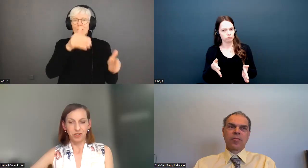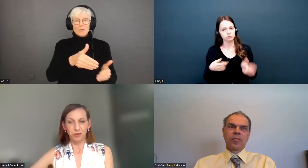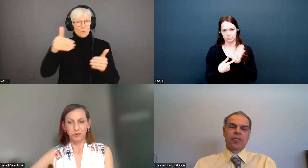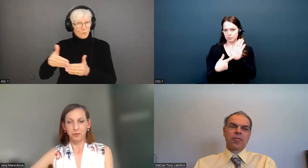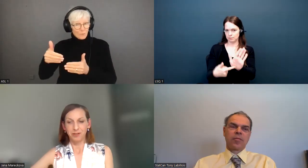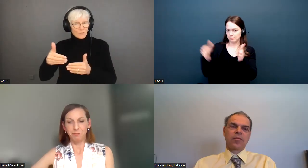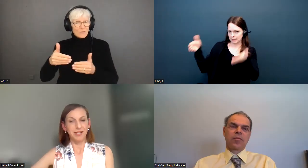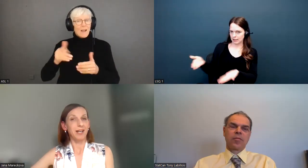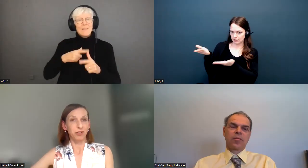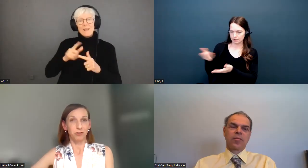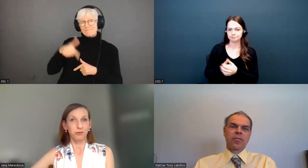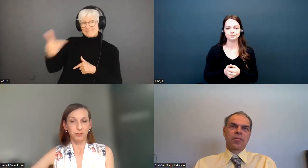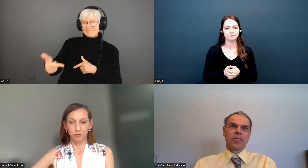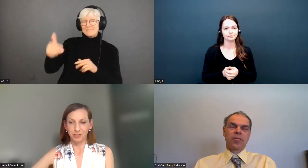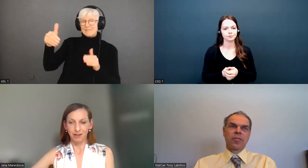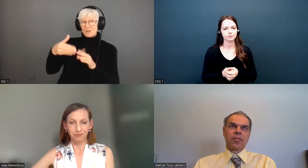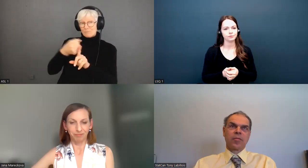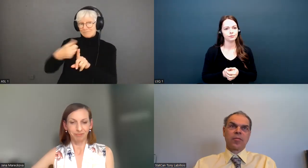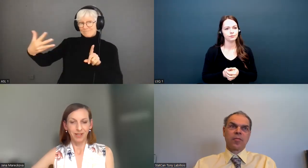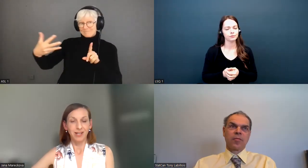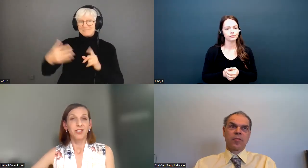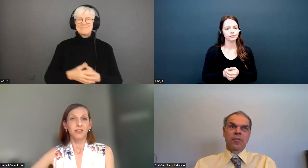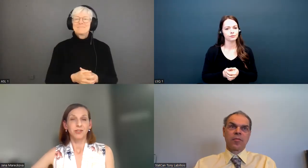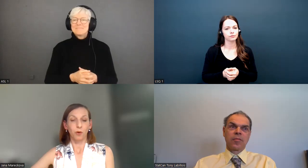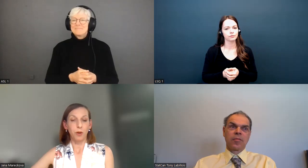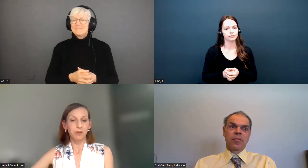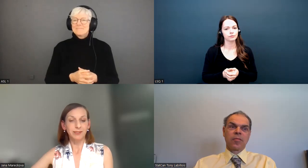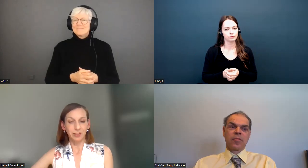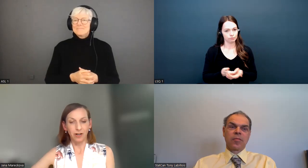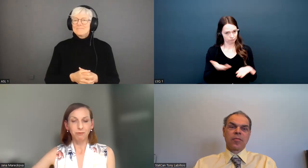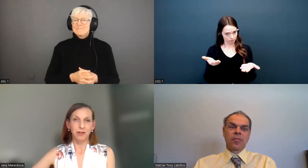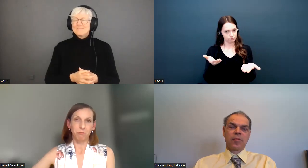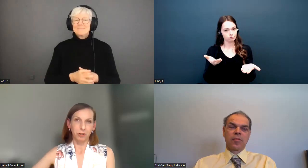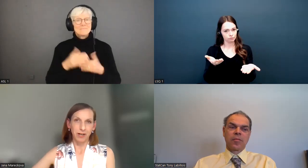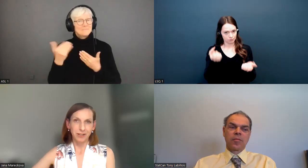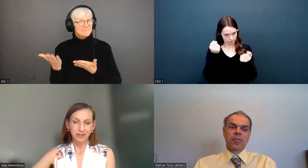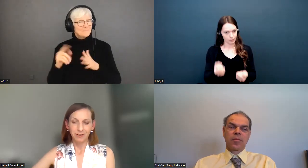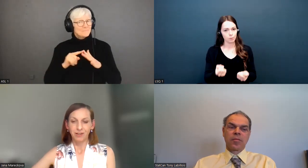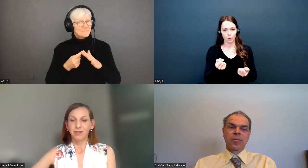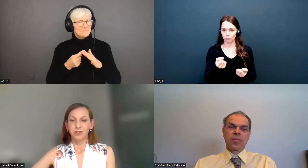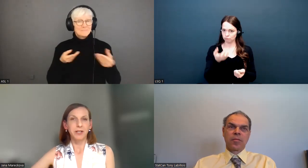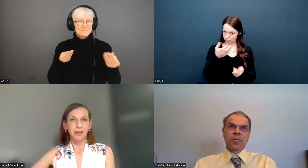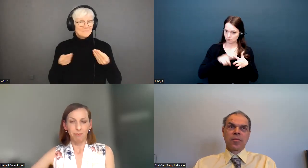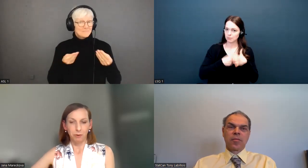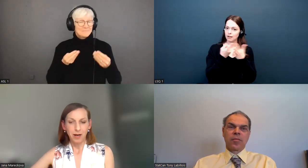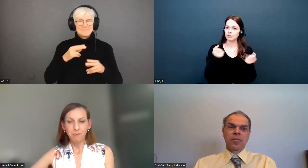you to speak and introduce yourselves. So, we will start with our moderator, Tony LaBillois,